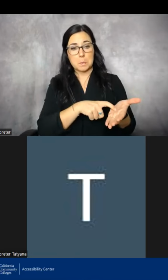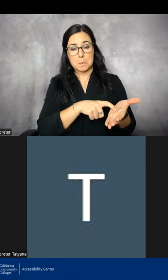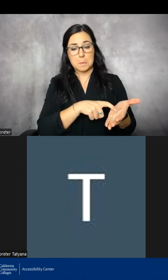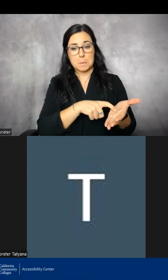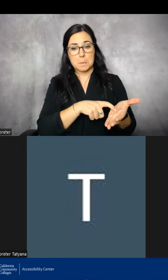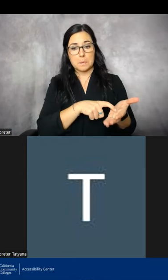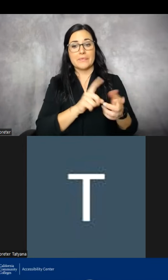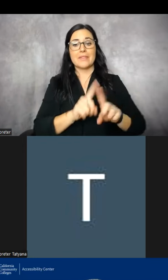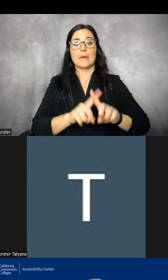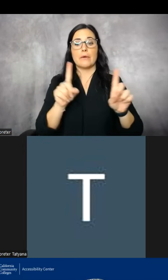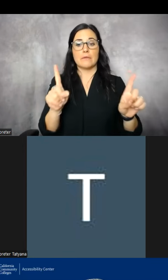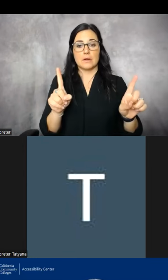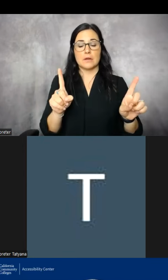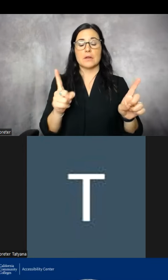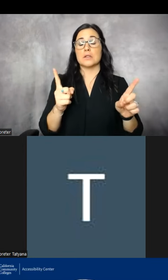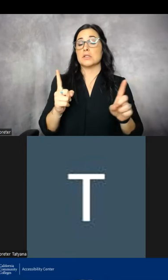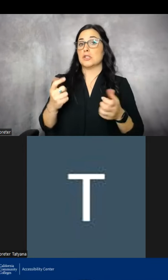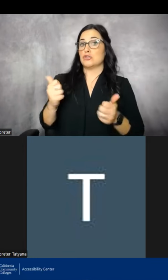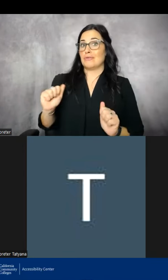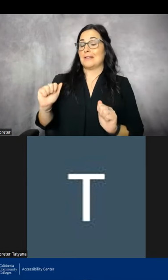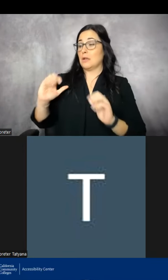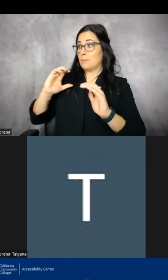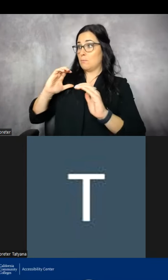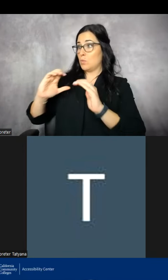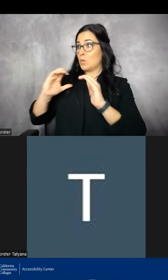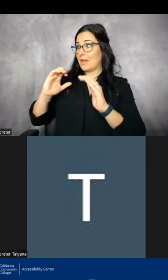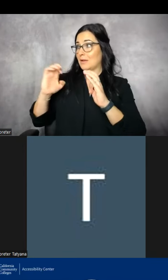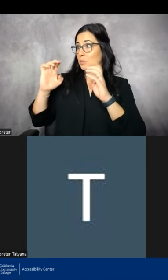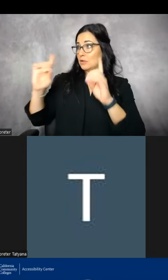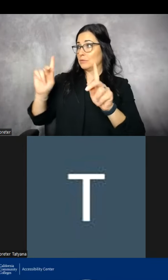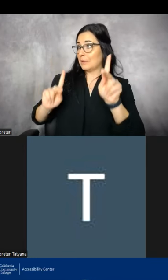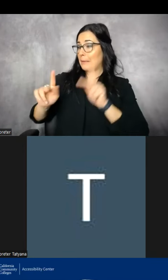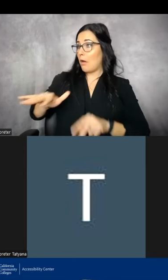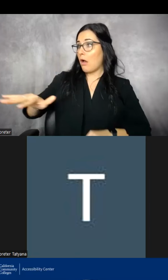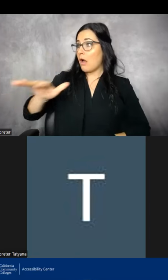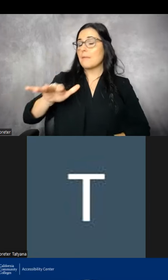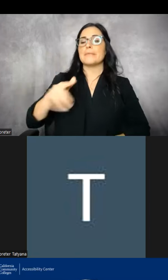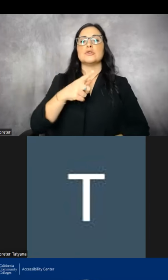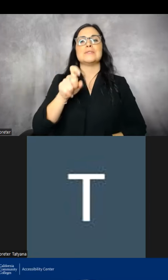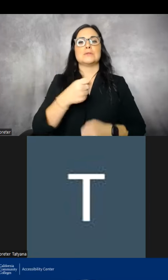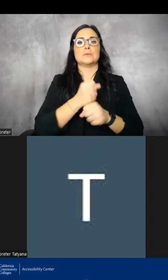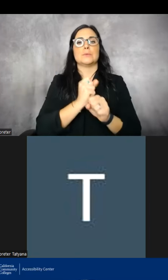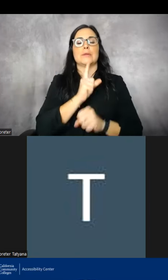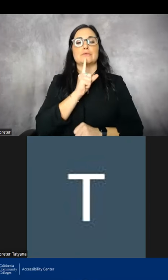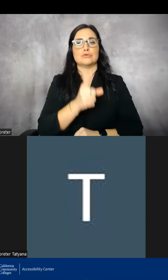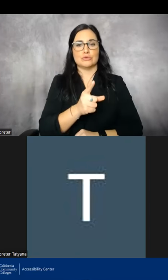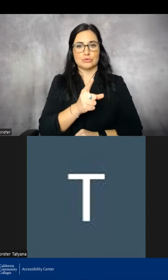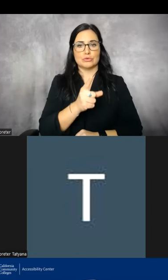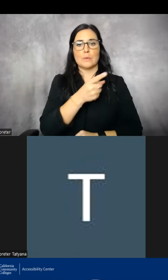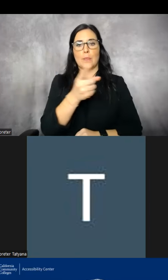However, when trying to communicate, to educate people, you need to make sure that you also repeat